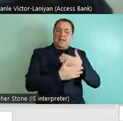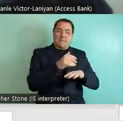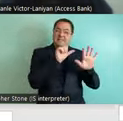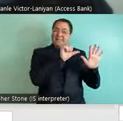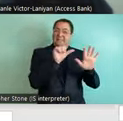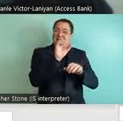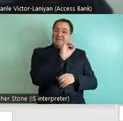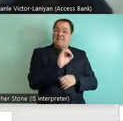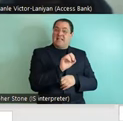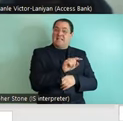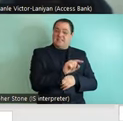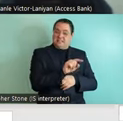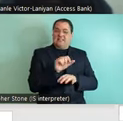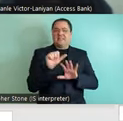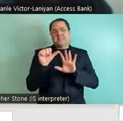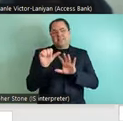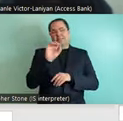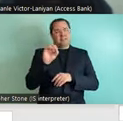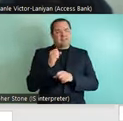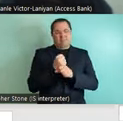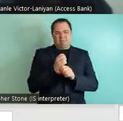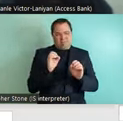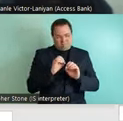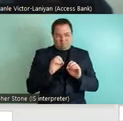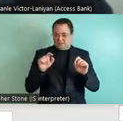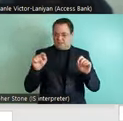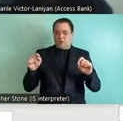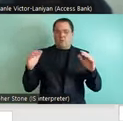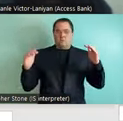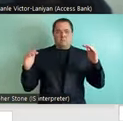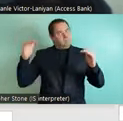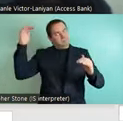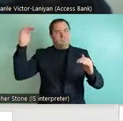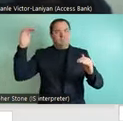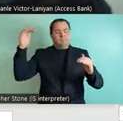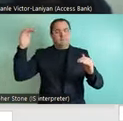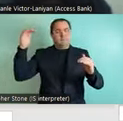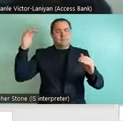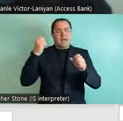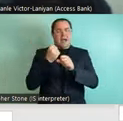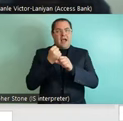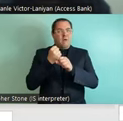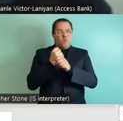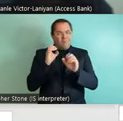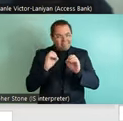6% of them on employees so it's really not balanced. If you can help me go to the next